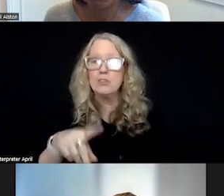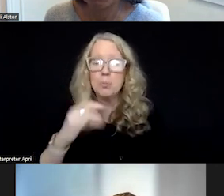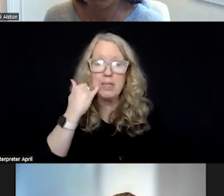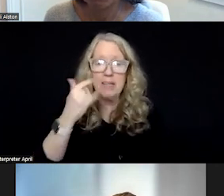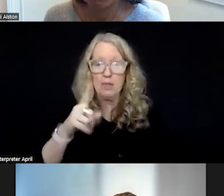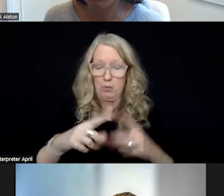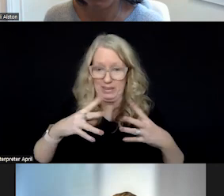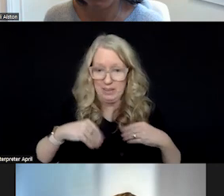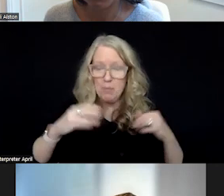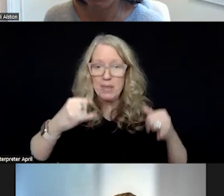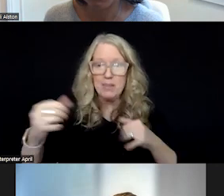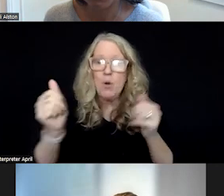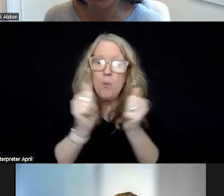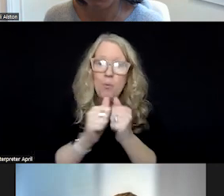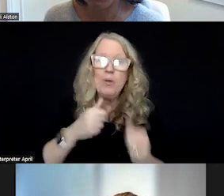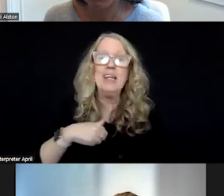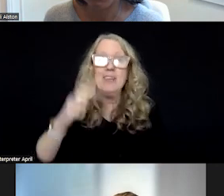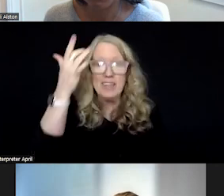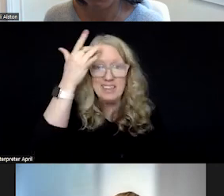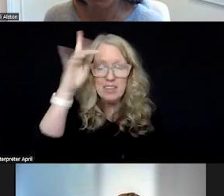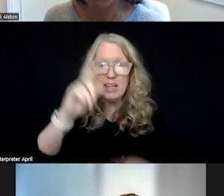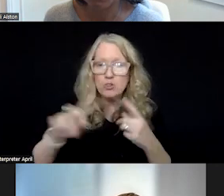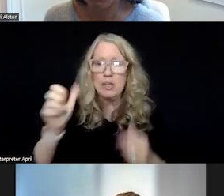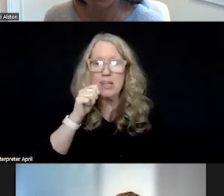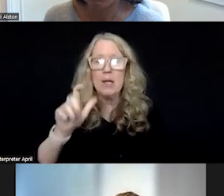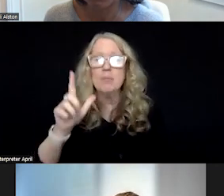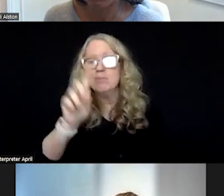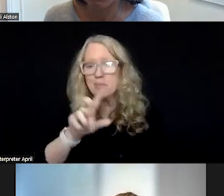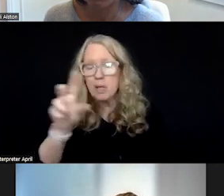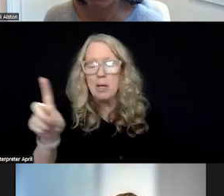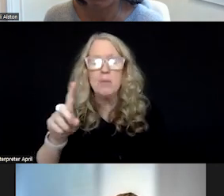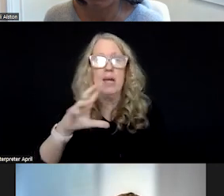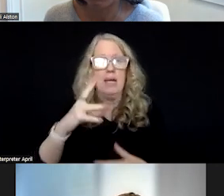PEOPLE WITH INTELLECTUAL DISABILITIES? I KNOW THERE IS A LOT OF